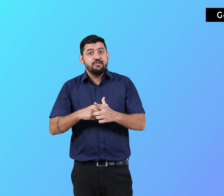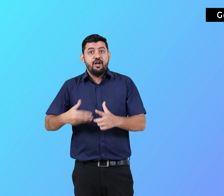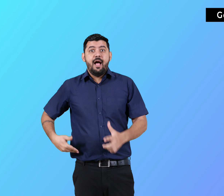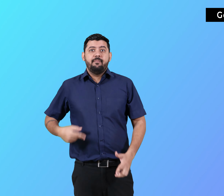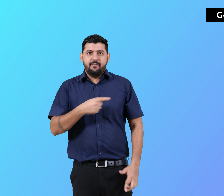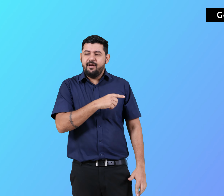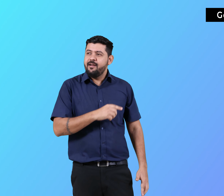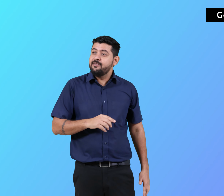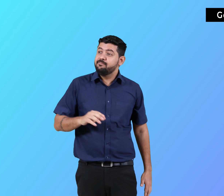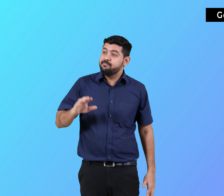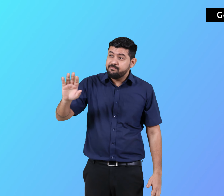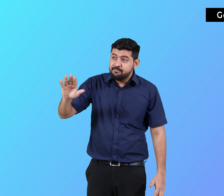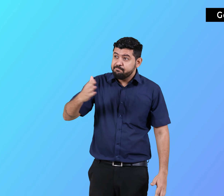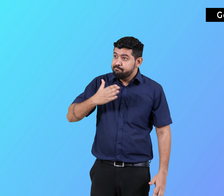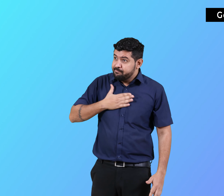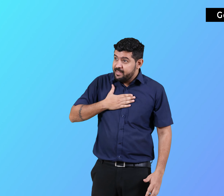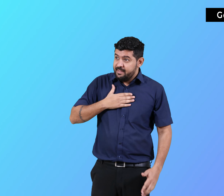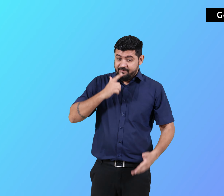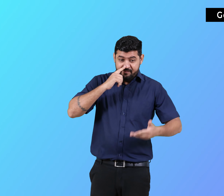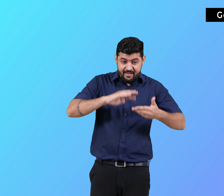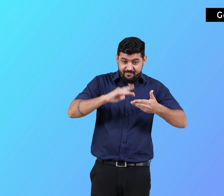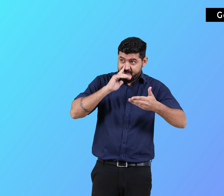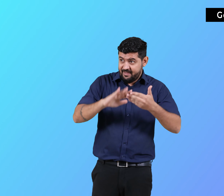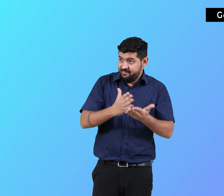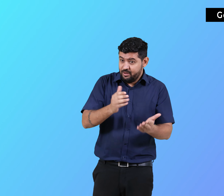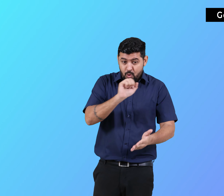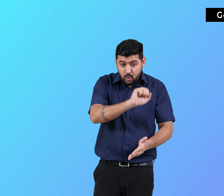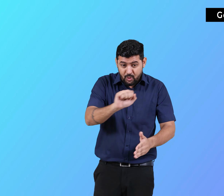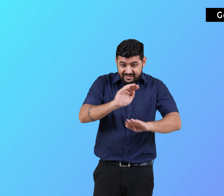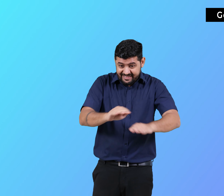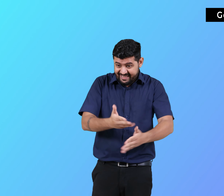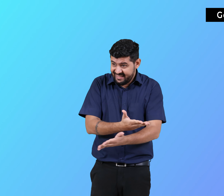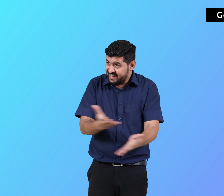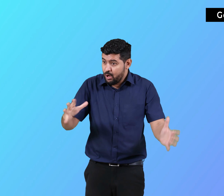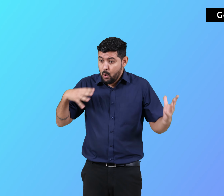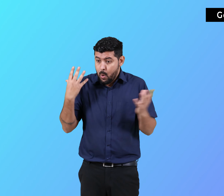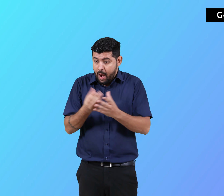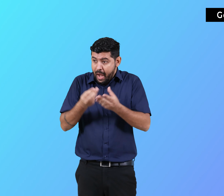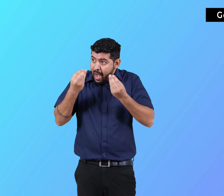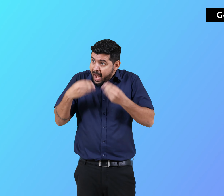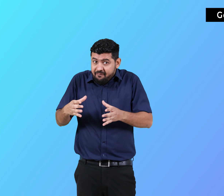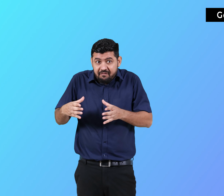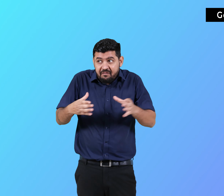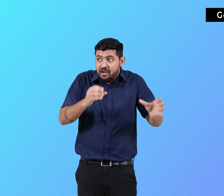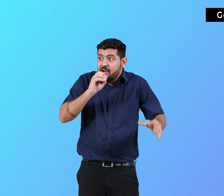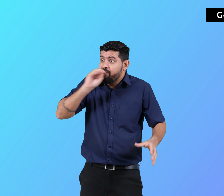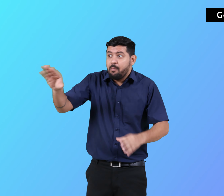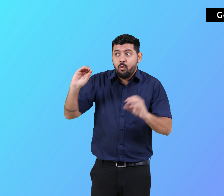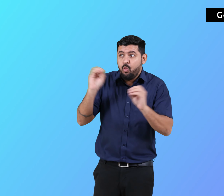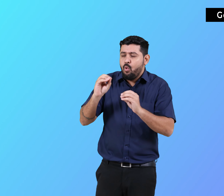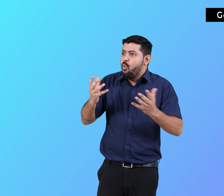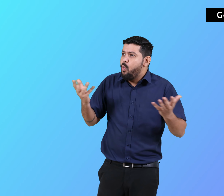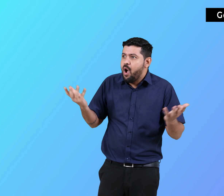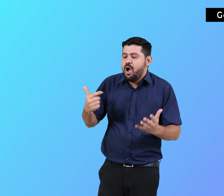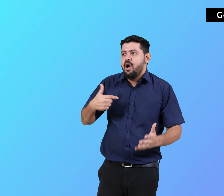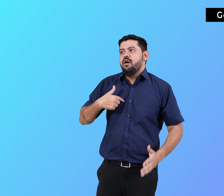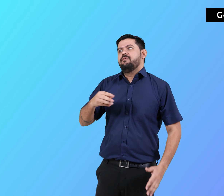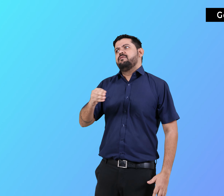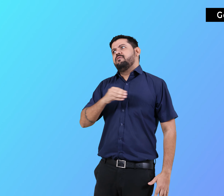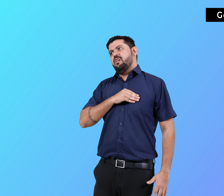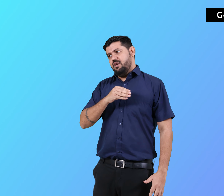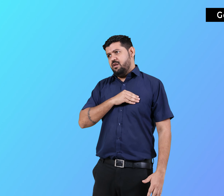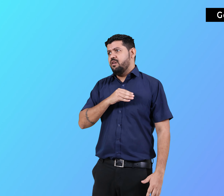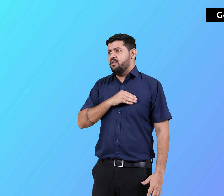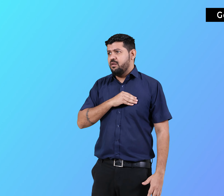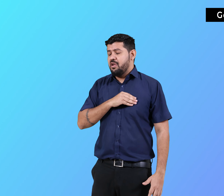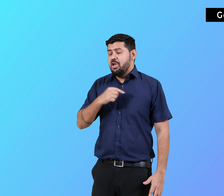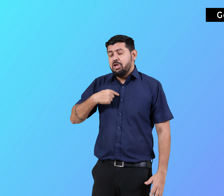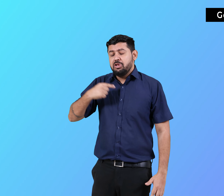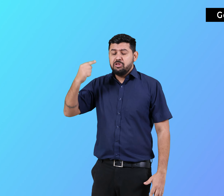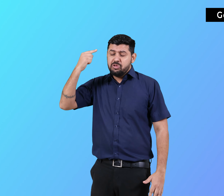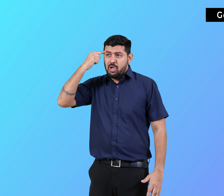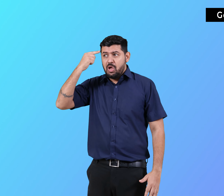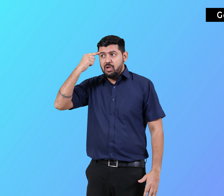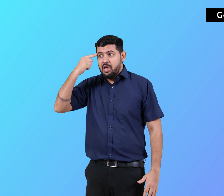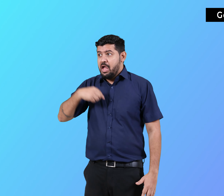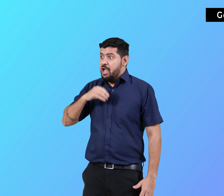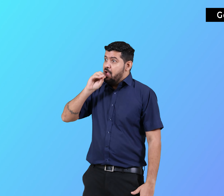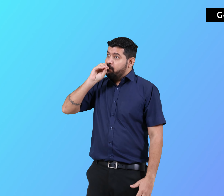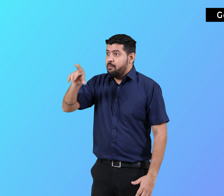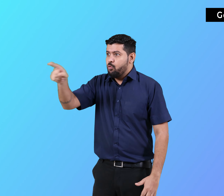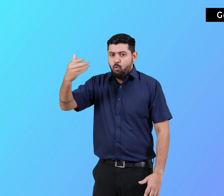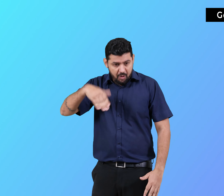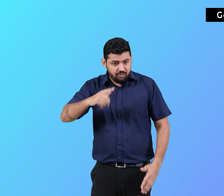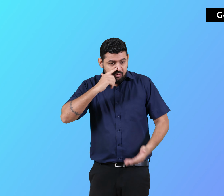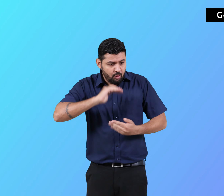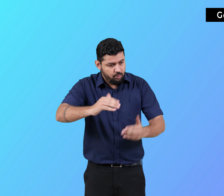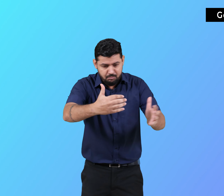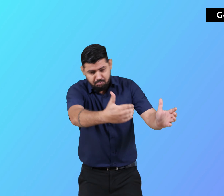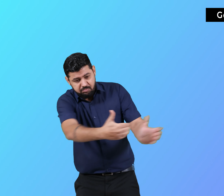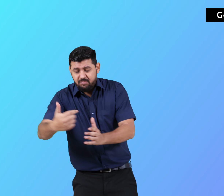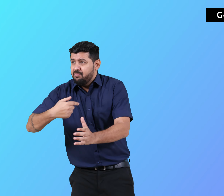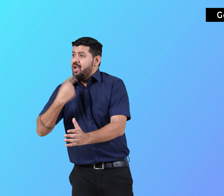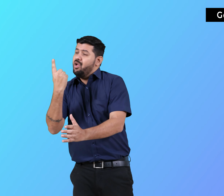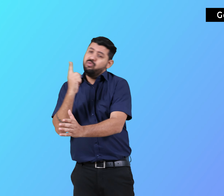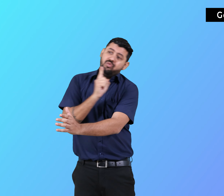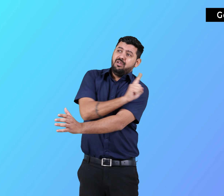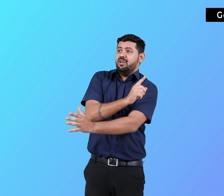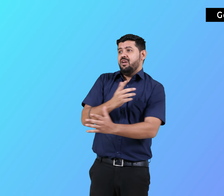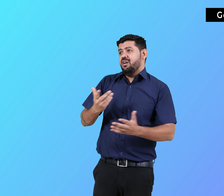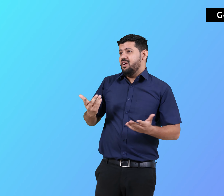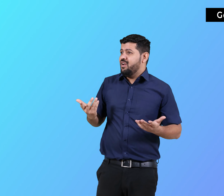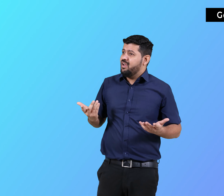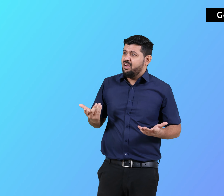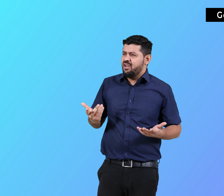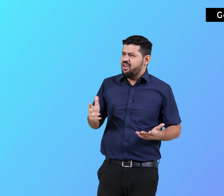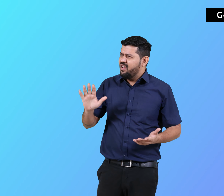Jacob answered, “I left without telling you because I was afraid. I thought you would take your daughters away from me.